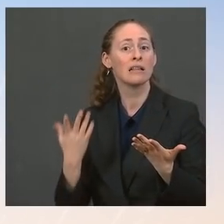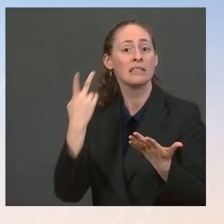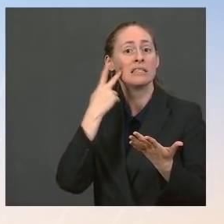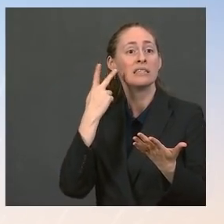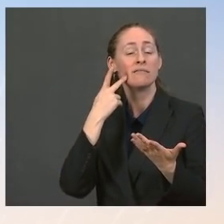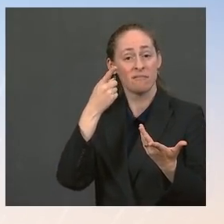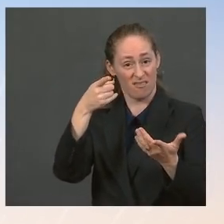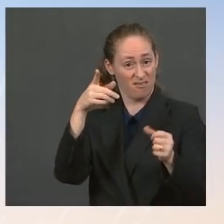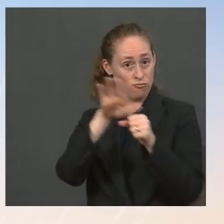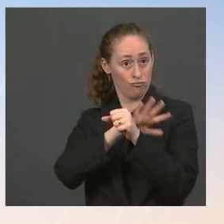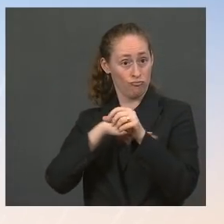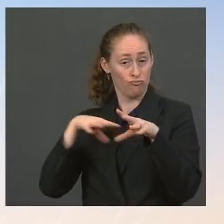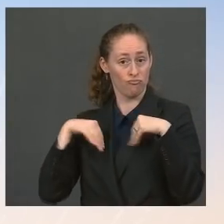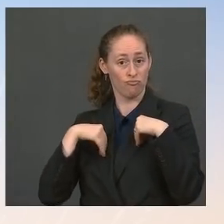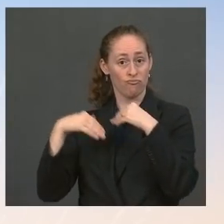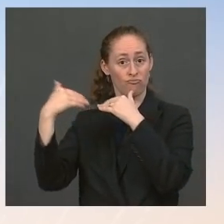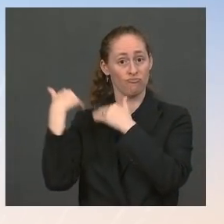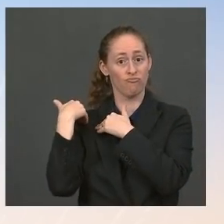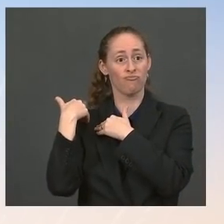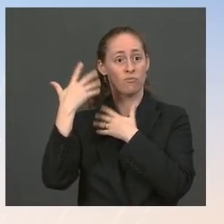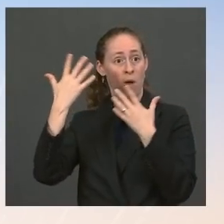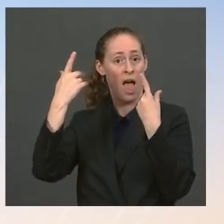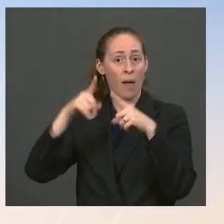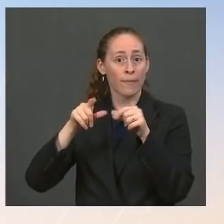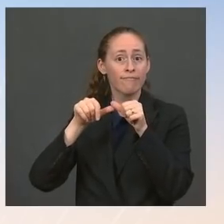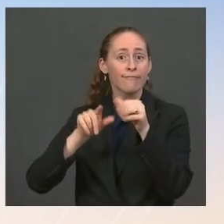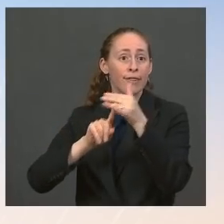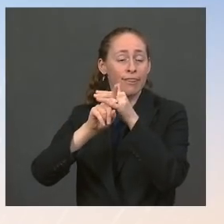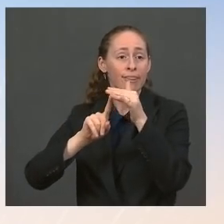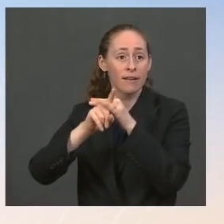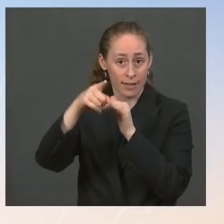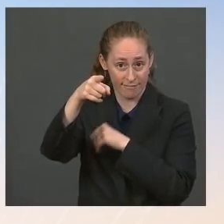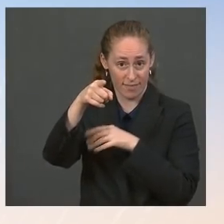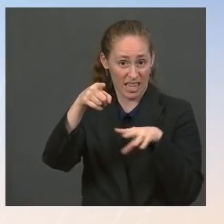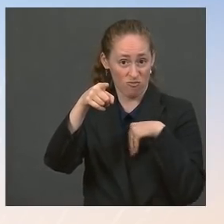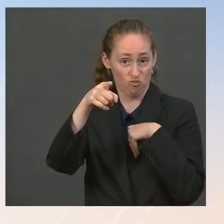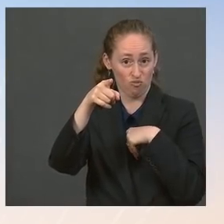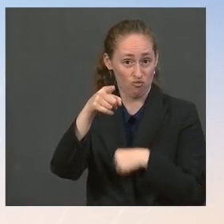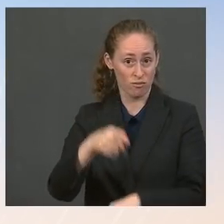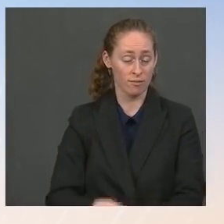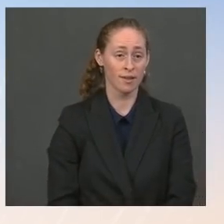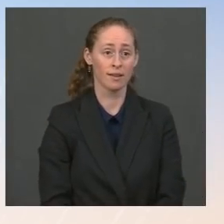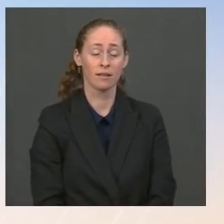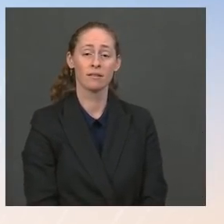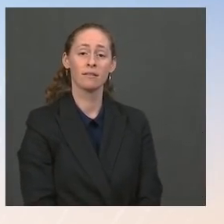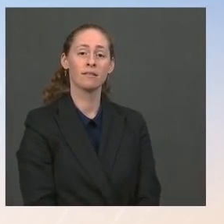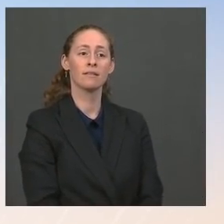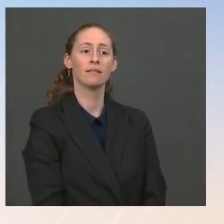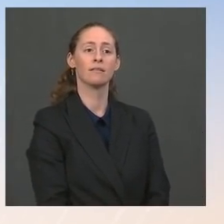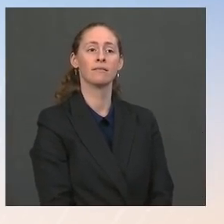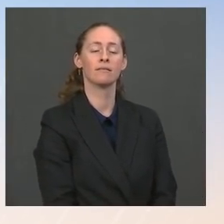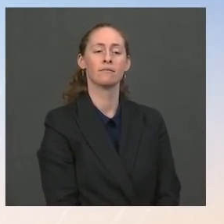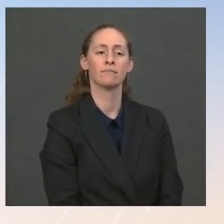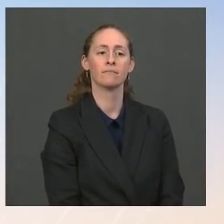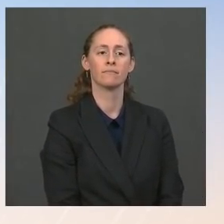continuing to, kind of, pop up in various places? Secretary Mayorkas: So if you're -- if you're addressing the situation in Del Rio,